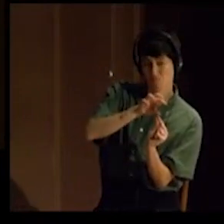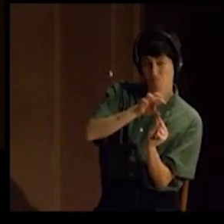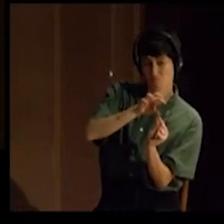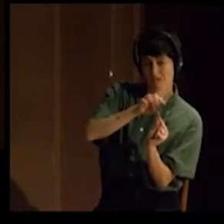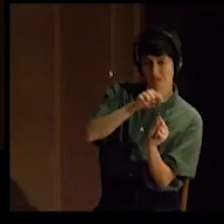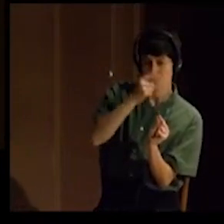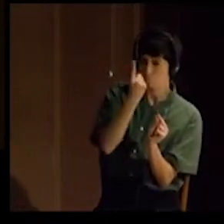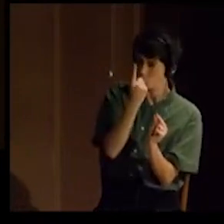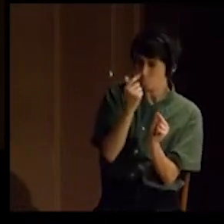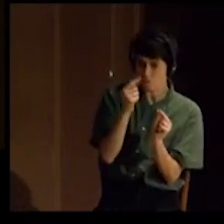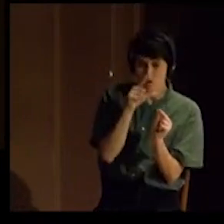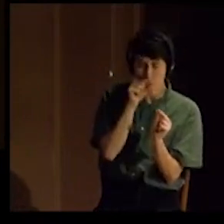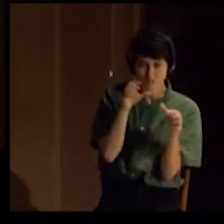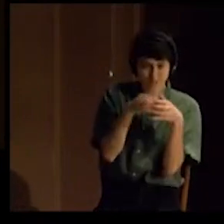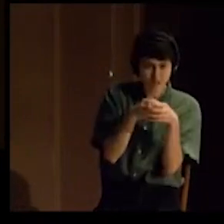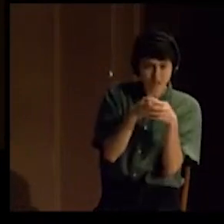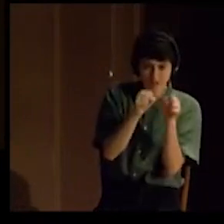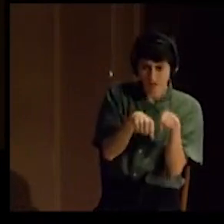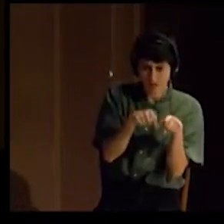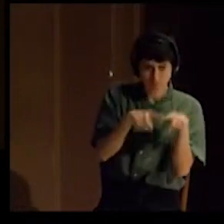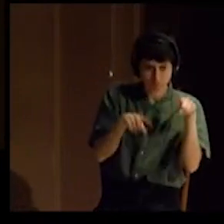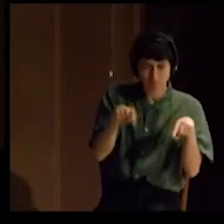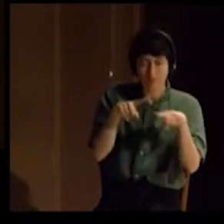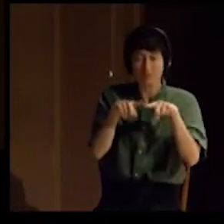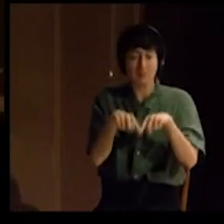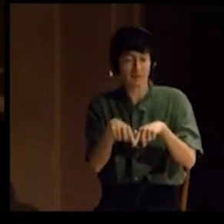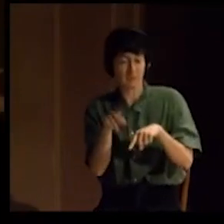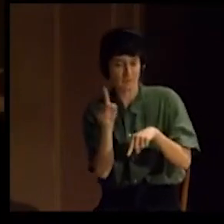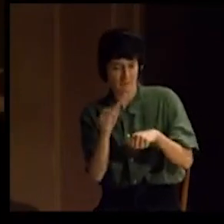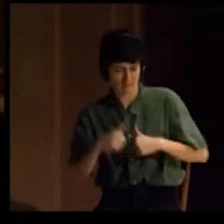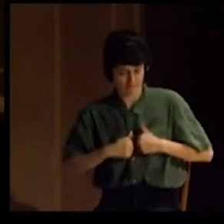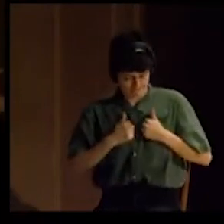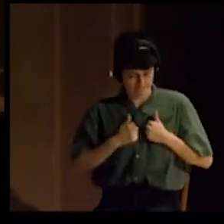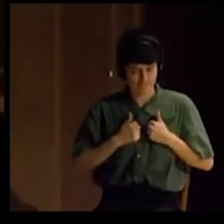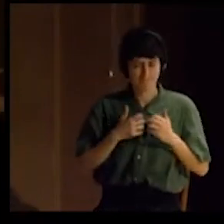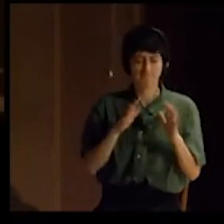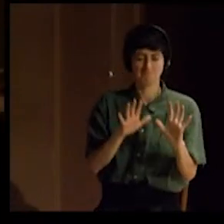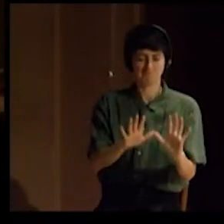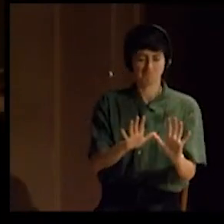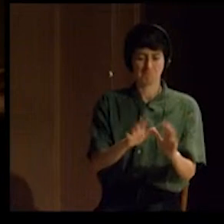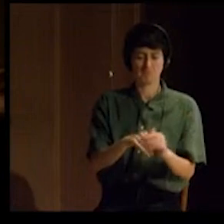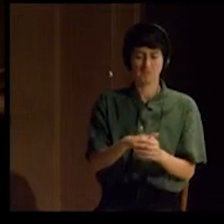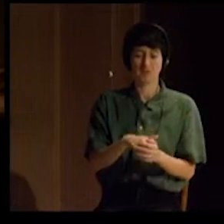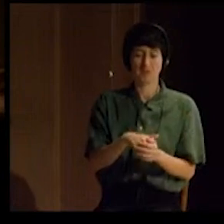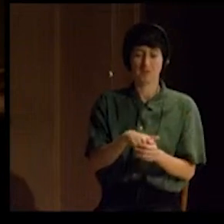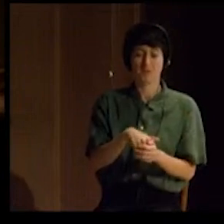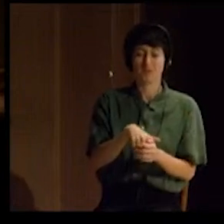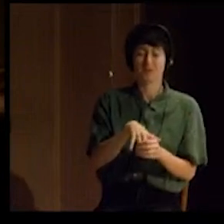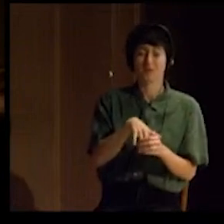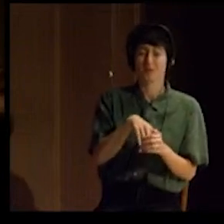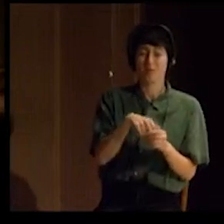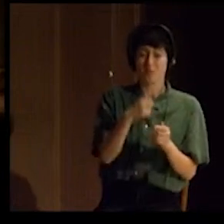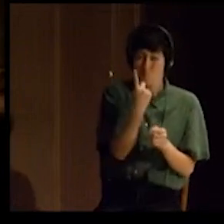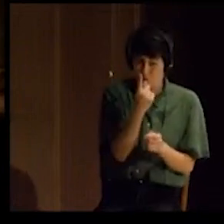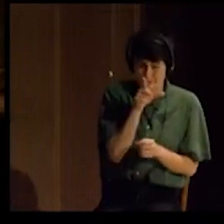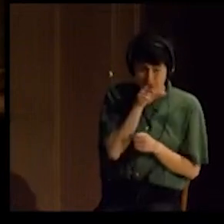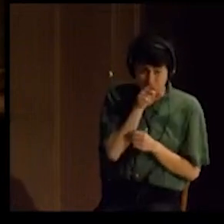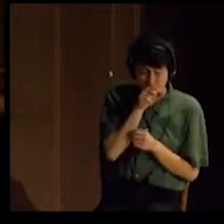Do you have any sense whether there is plasticity to that within an individual? So over the lifetime of the bird,